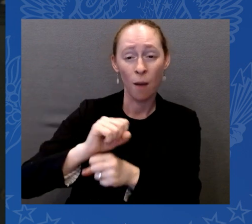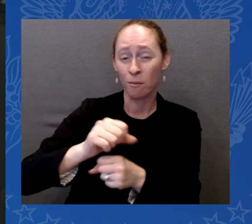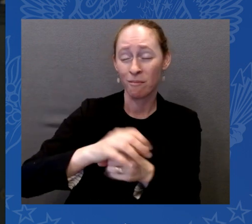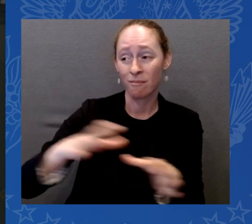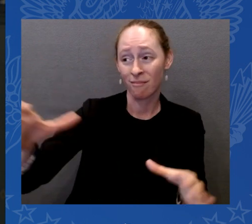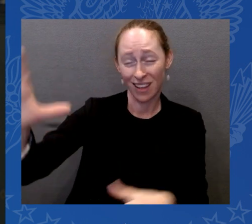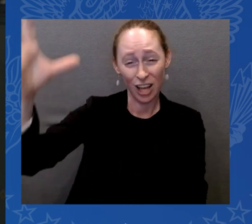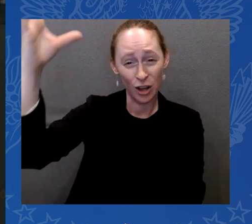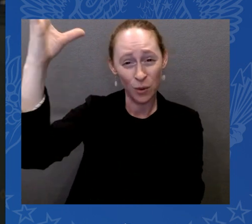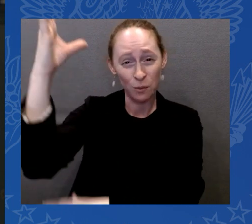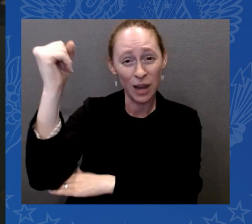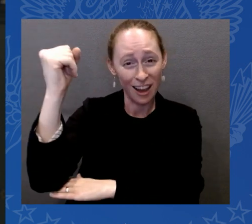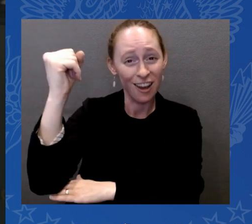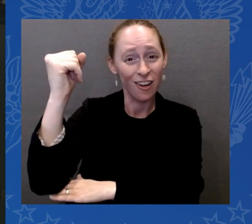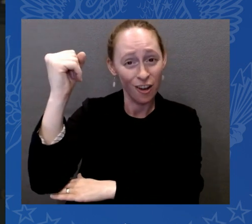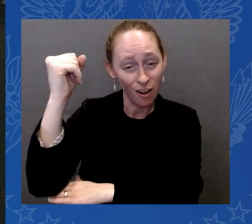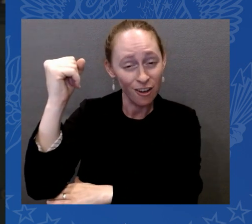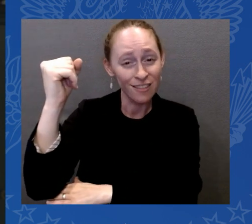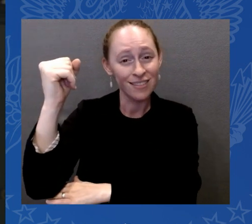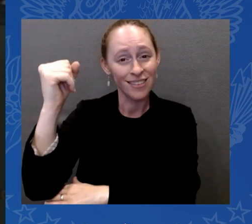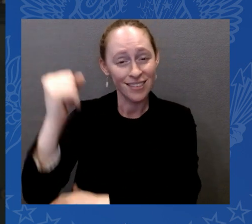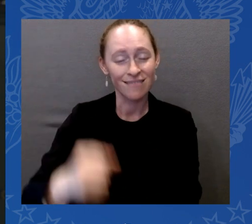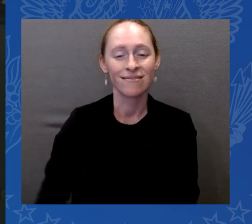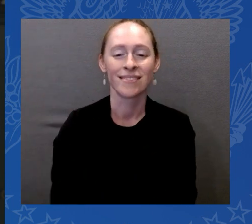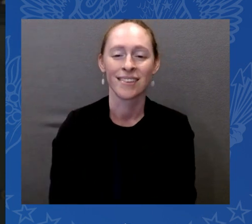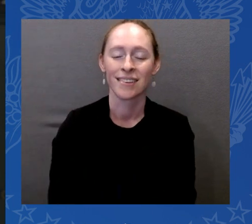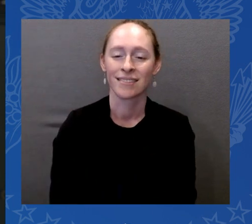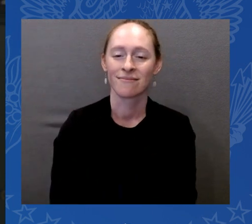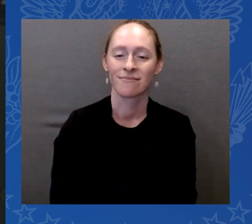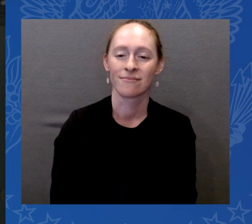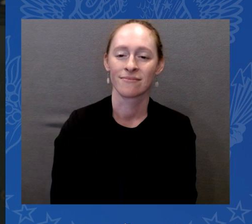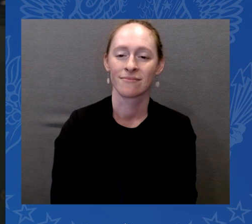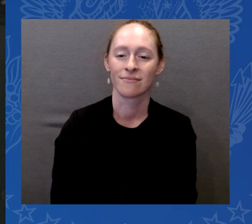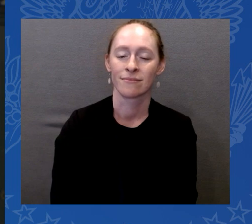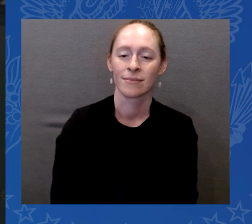3.7 percent unemployment, nearly a 50-year low in our country;